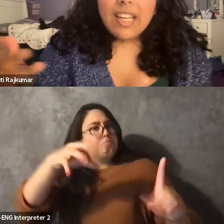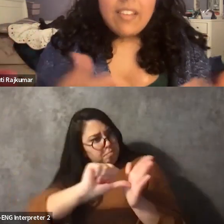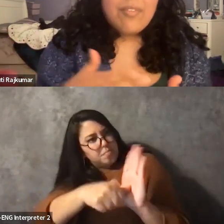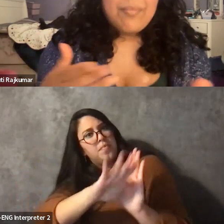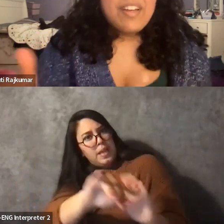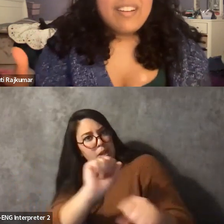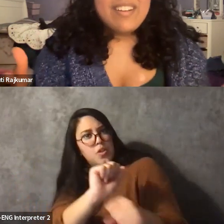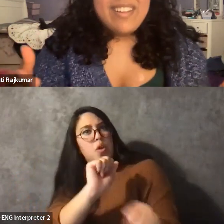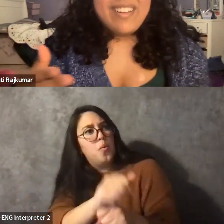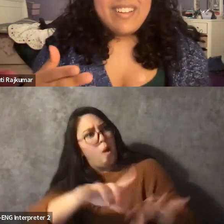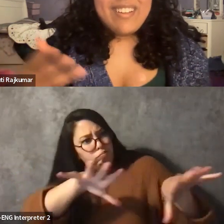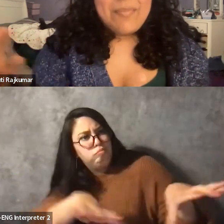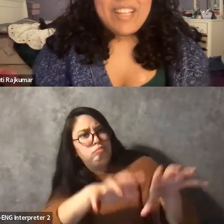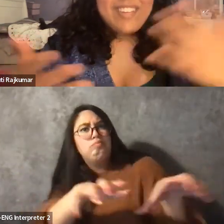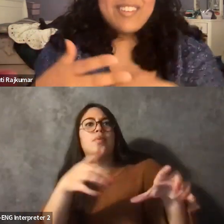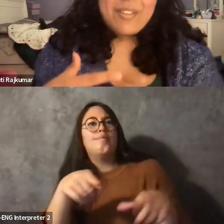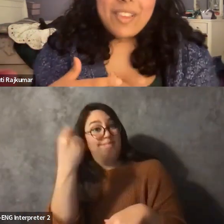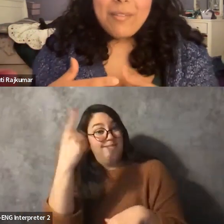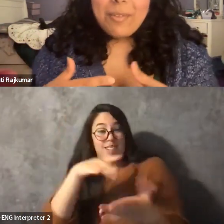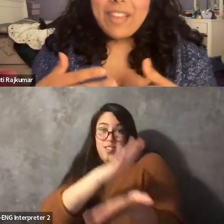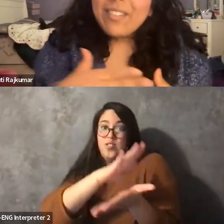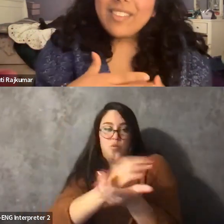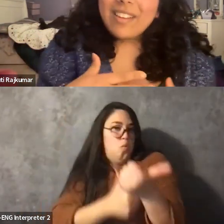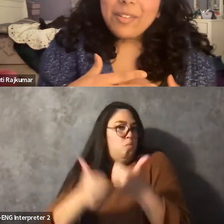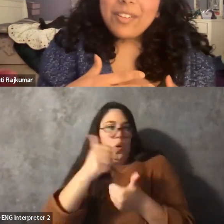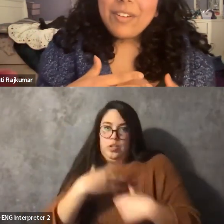And then from there, because it overlapped with the advocacy that I was